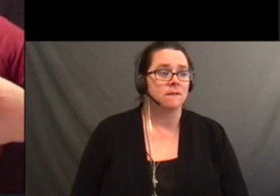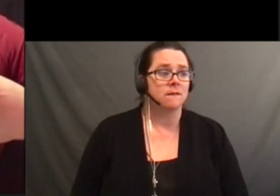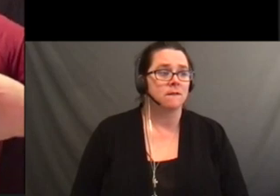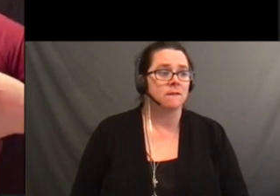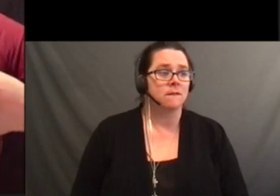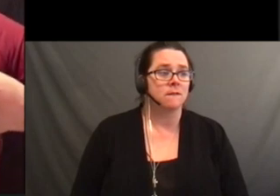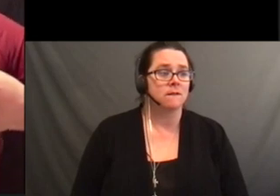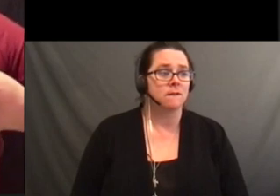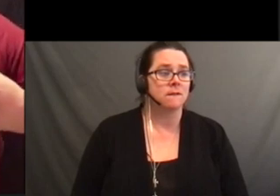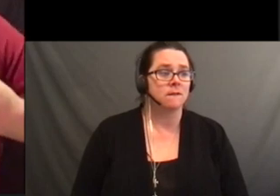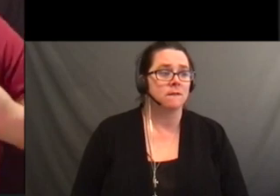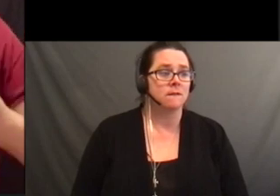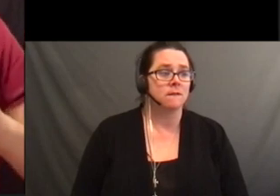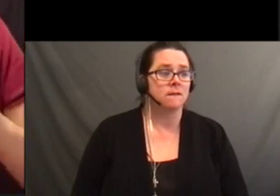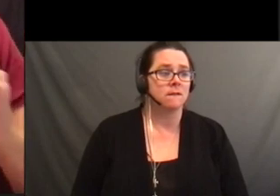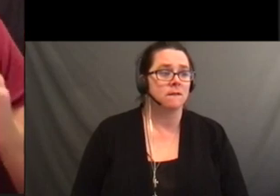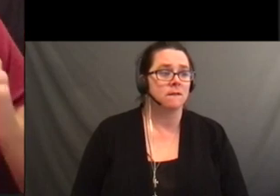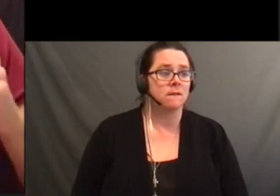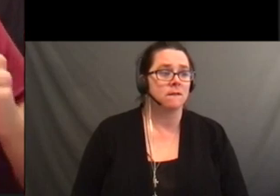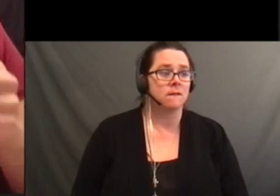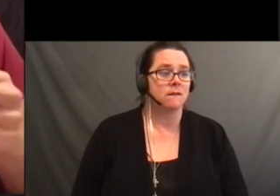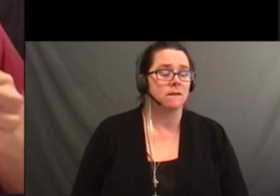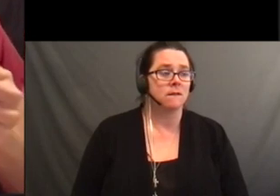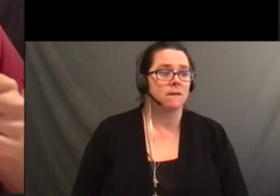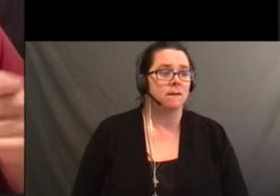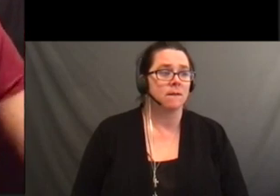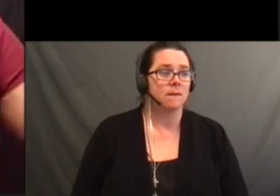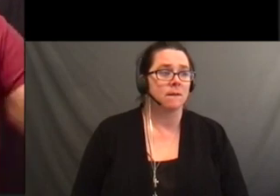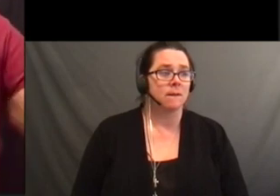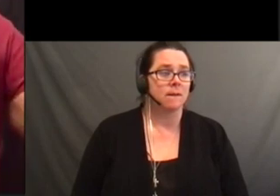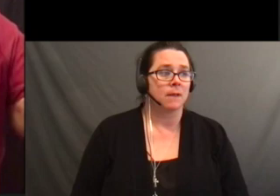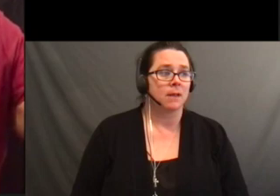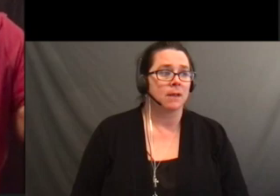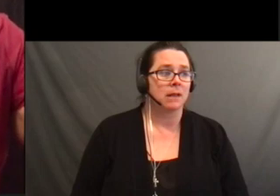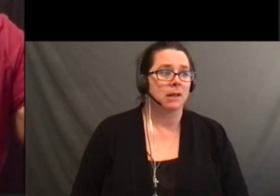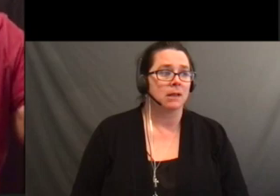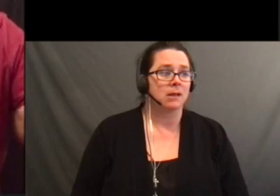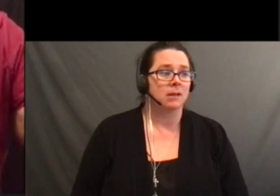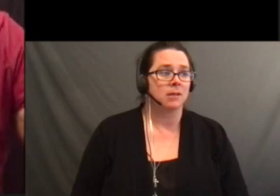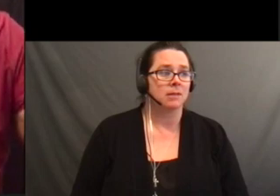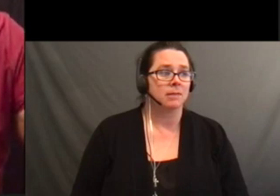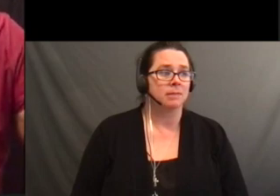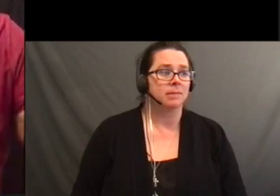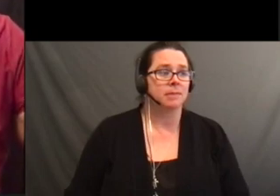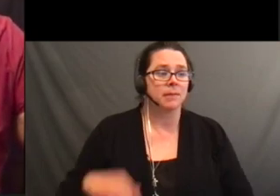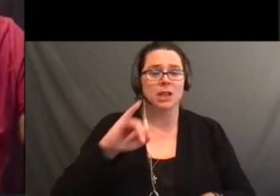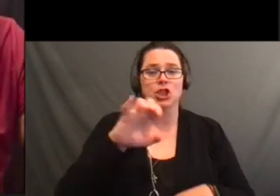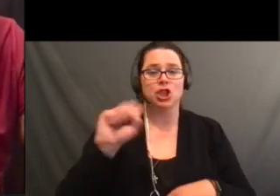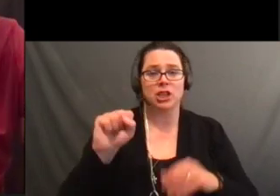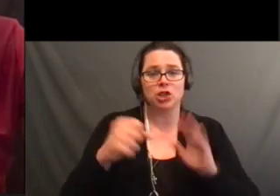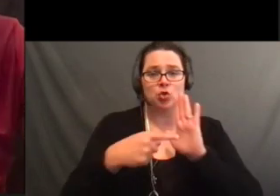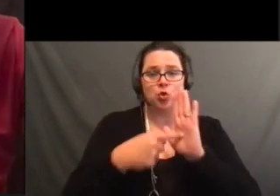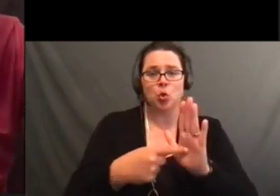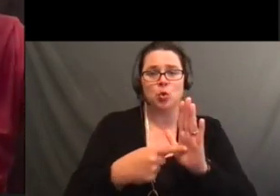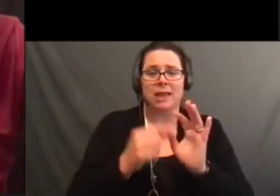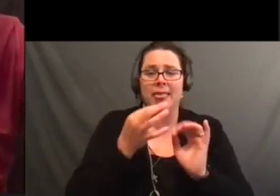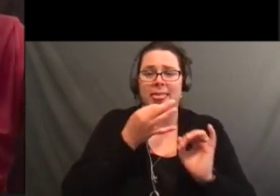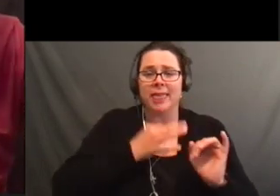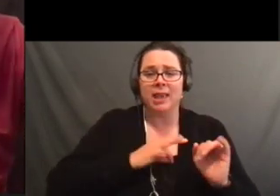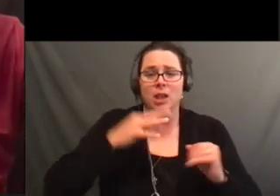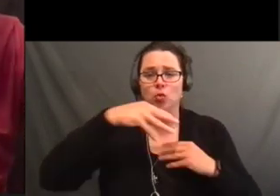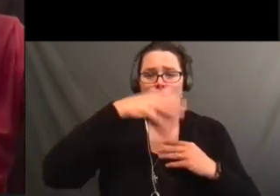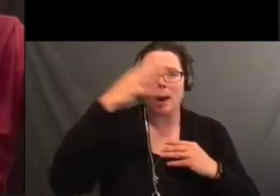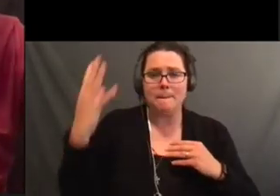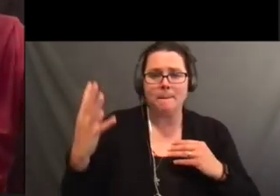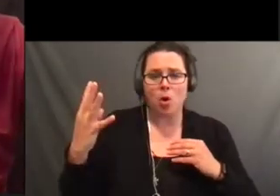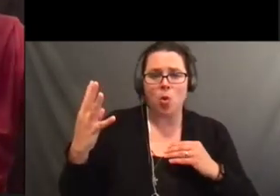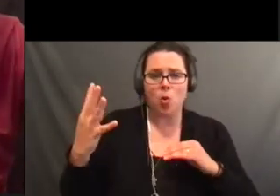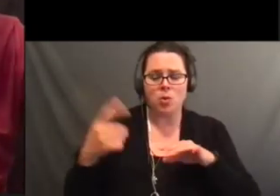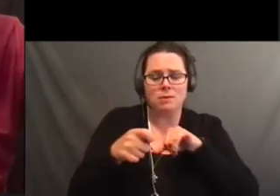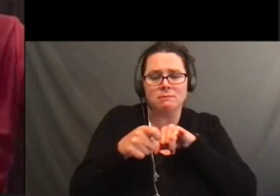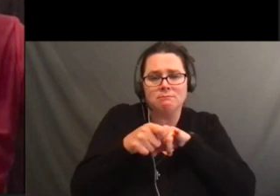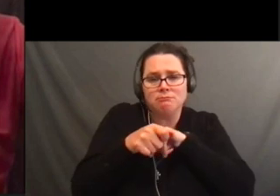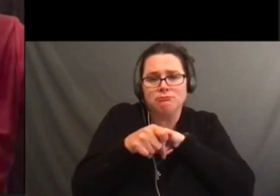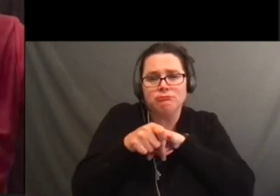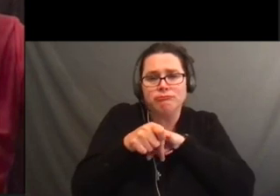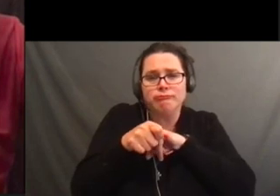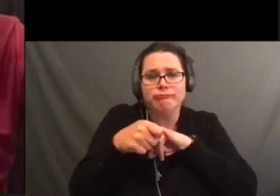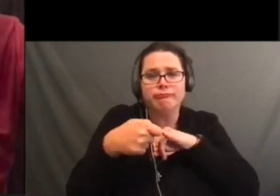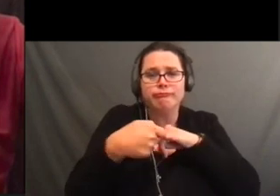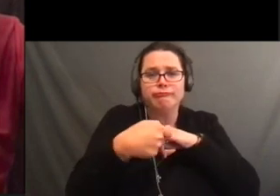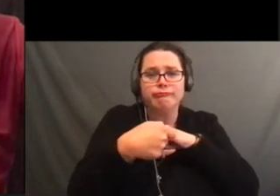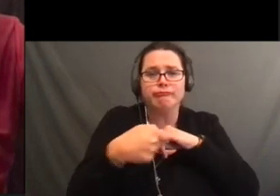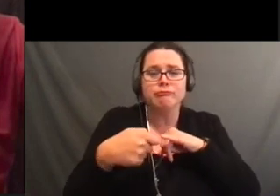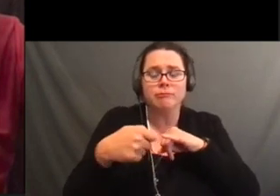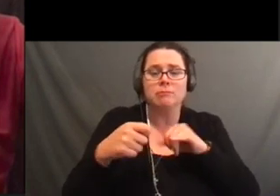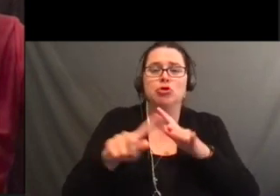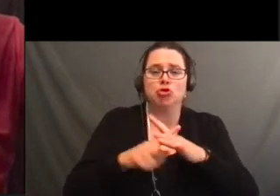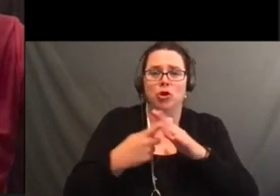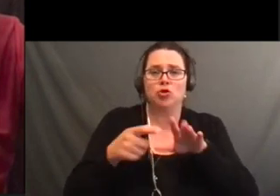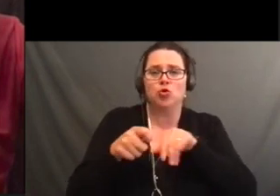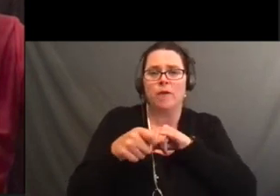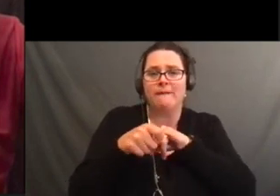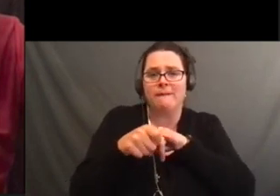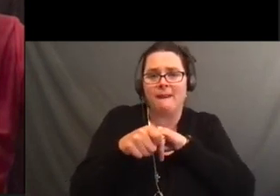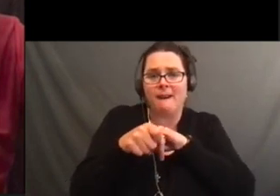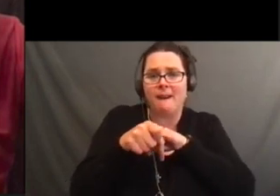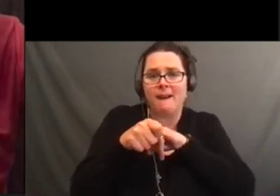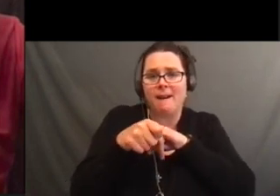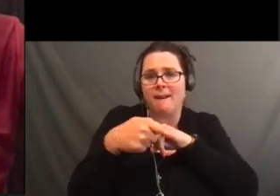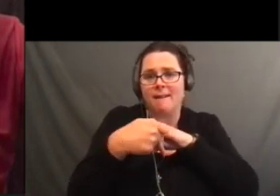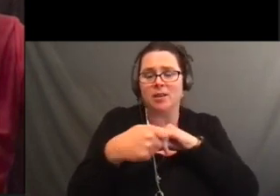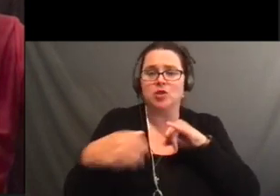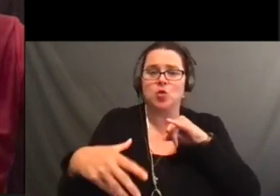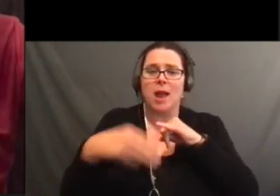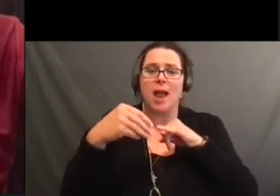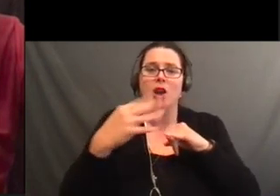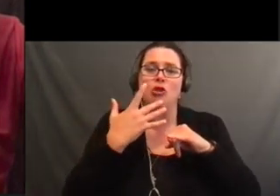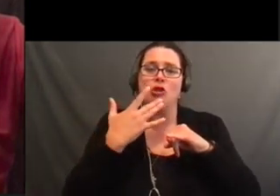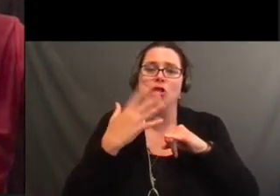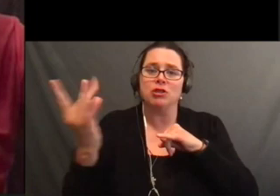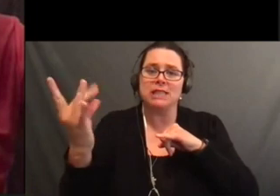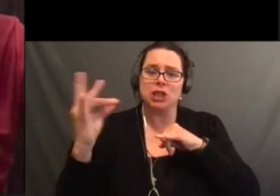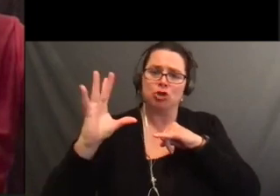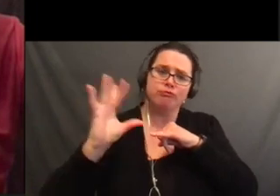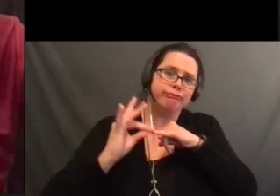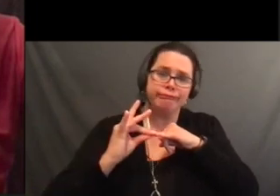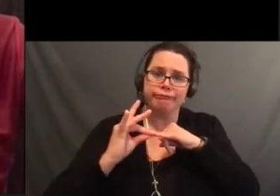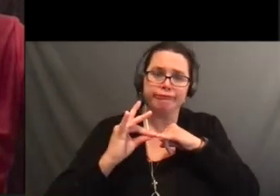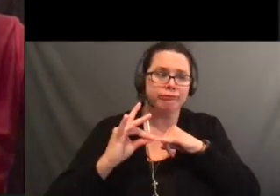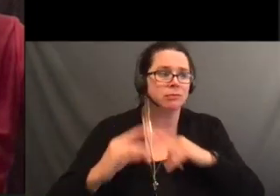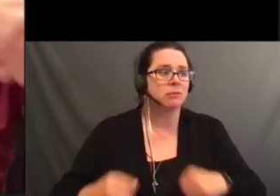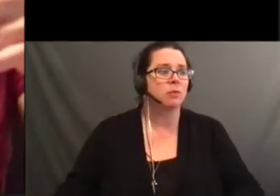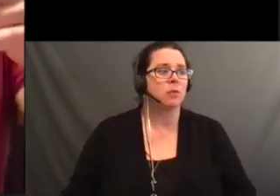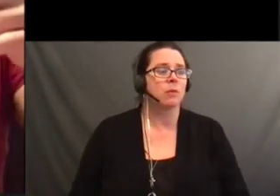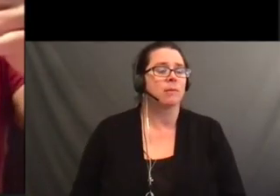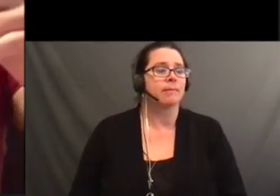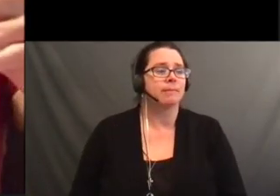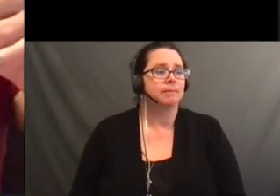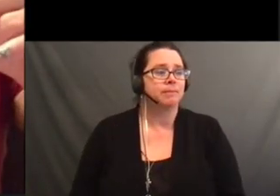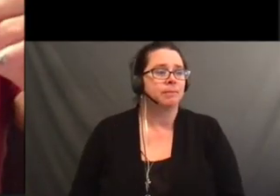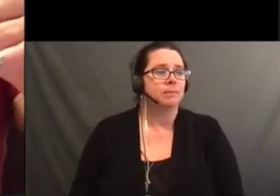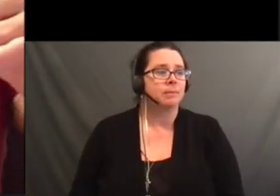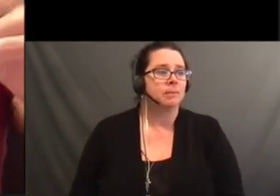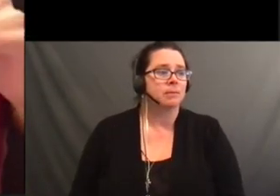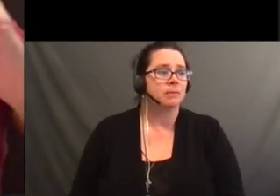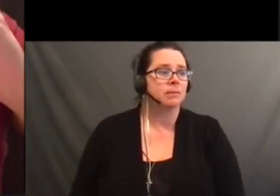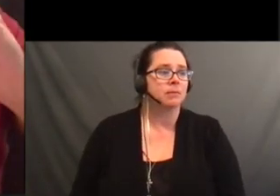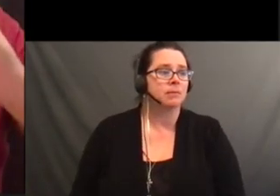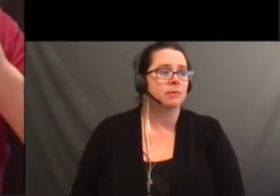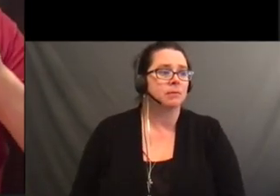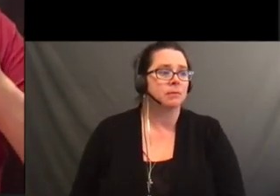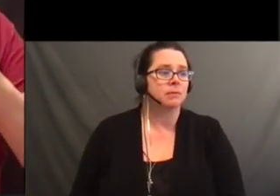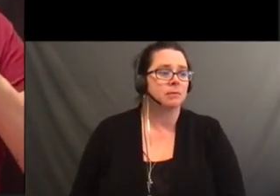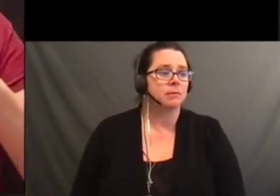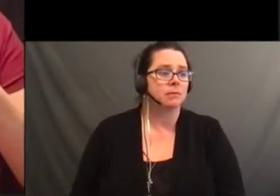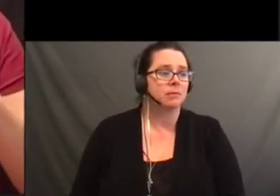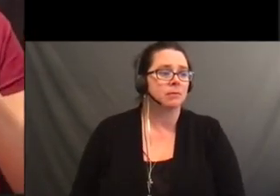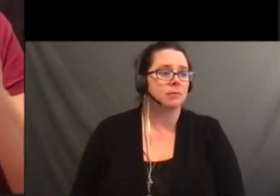And you are